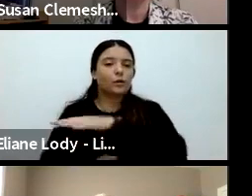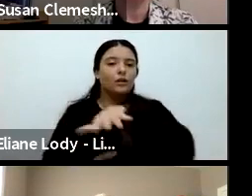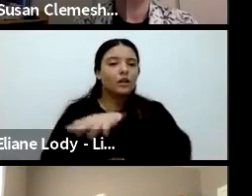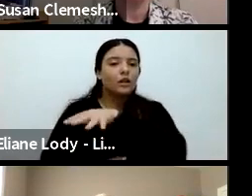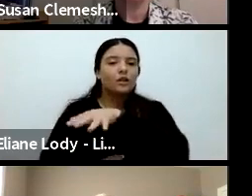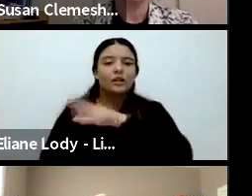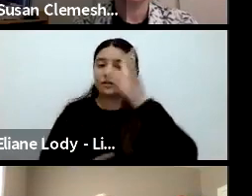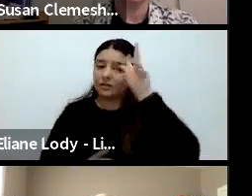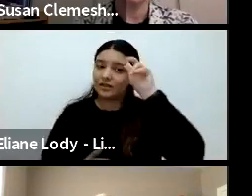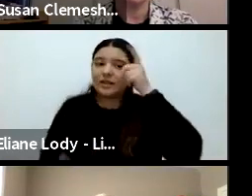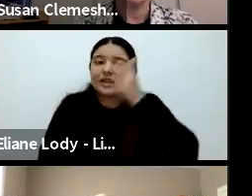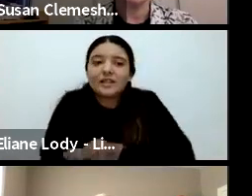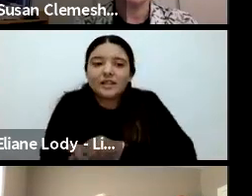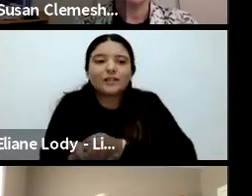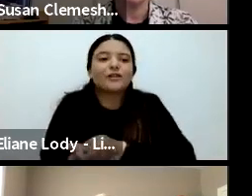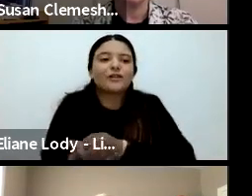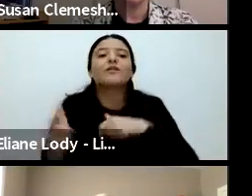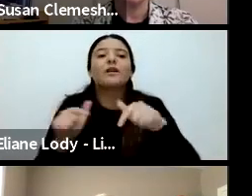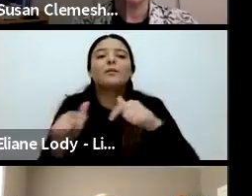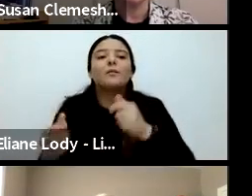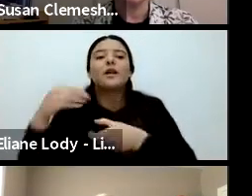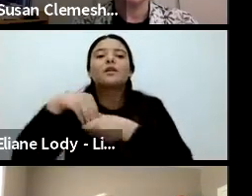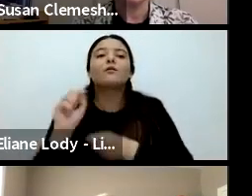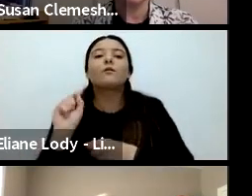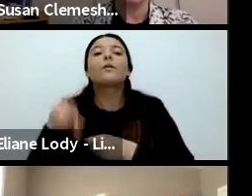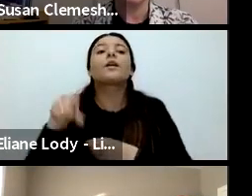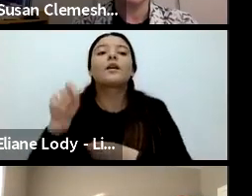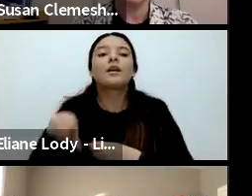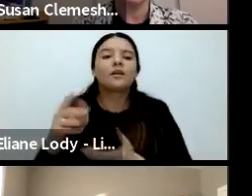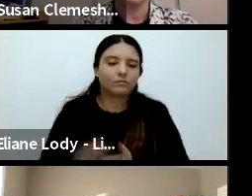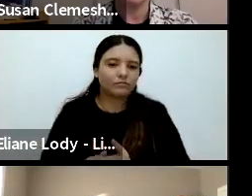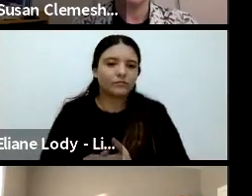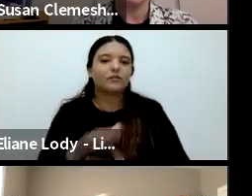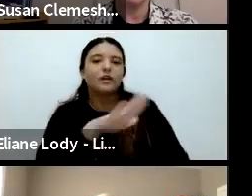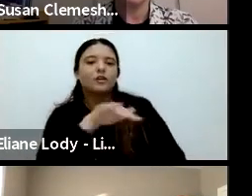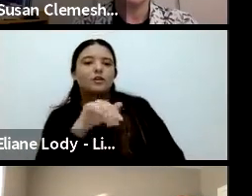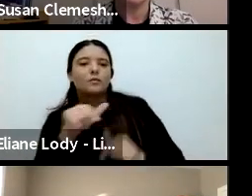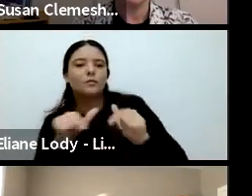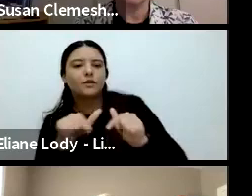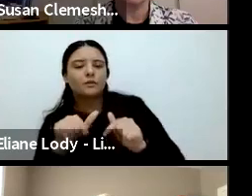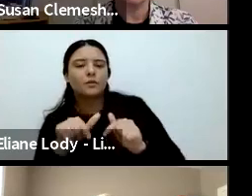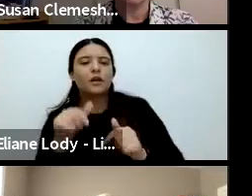works the ones who get to decide who works at them. They get to decide who they're going to hire, they get to